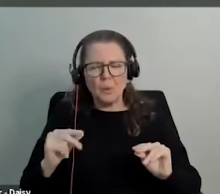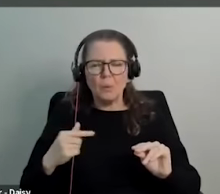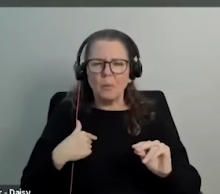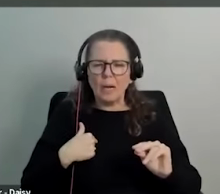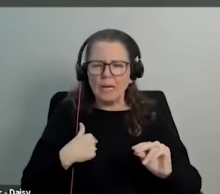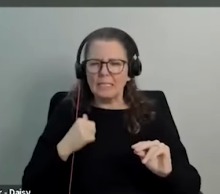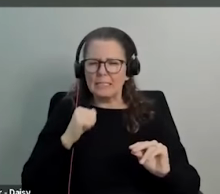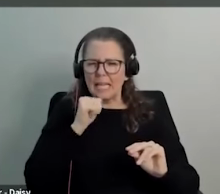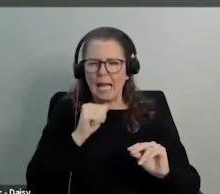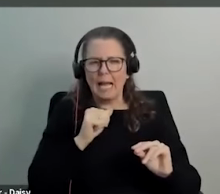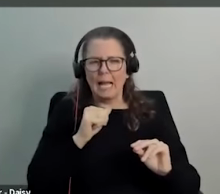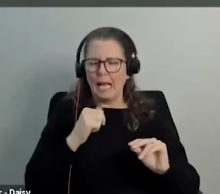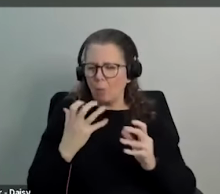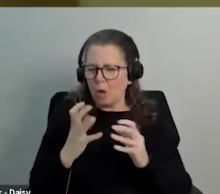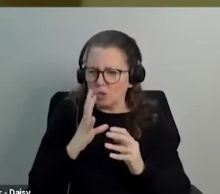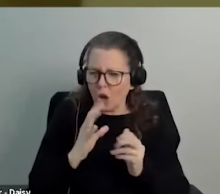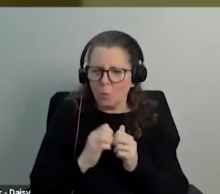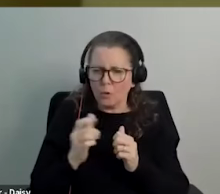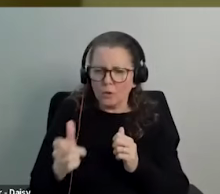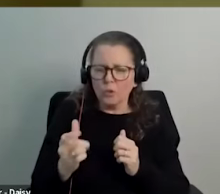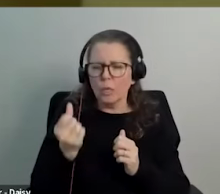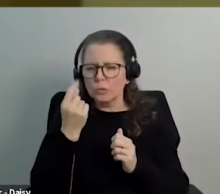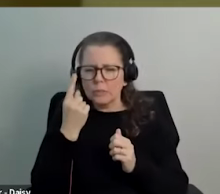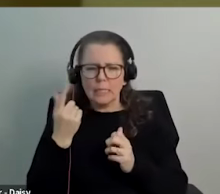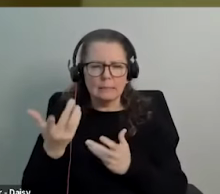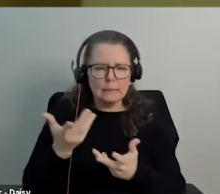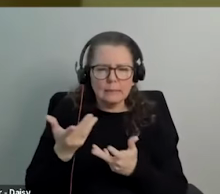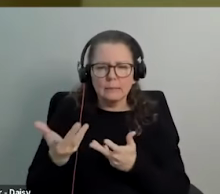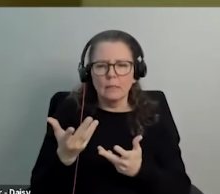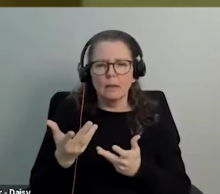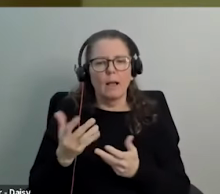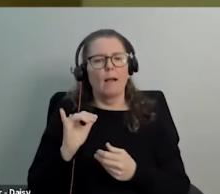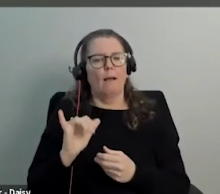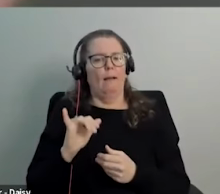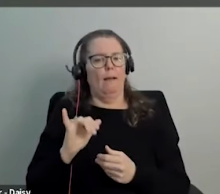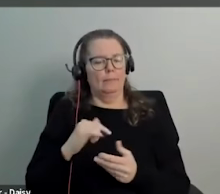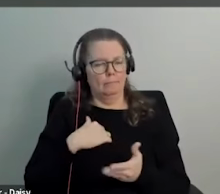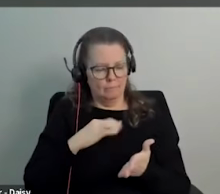wanna talk about this." And so I learned right away that there is a way